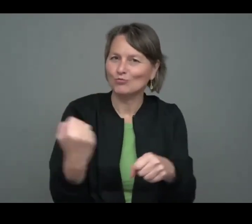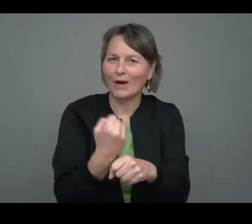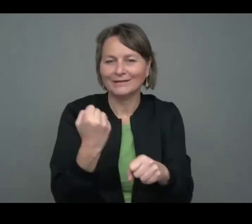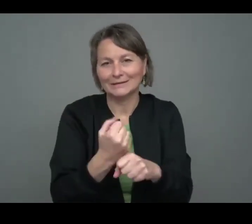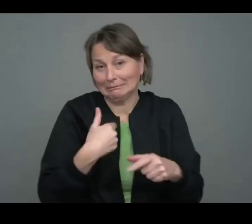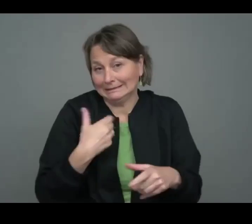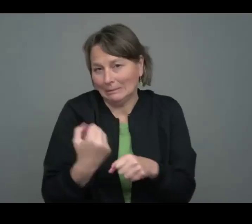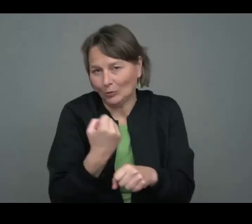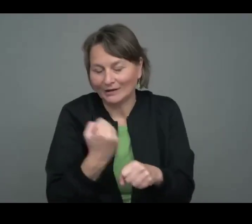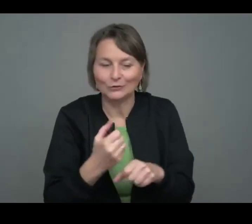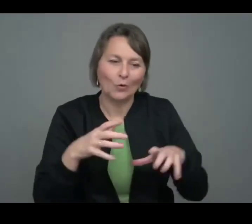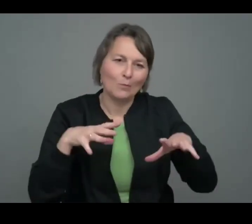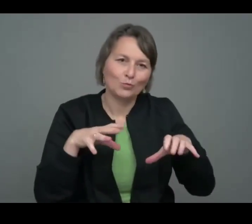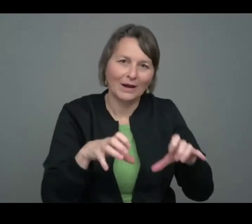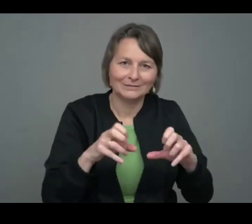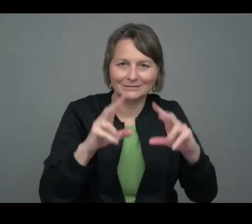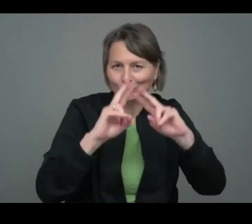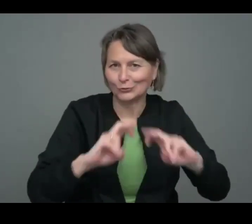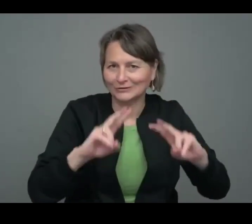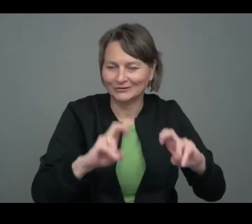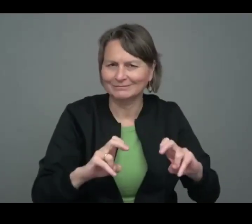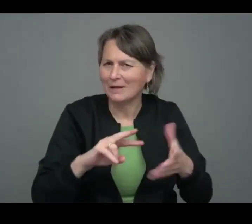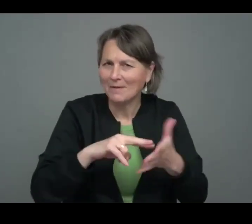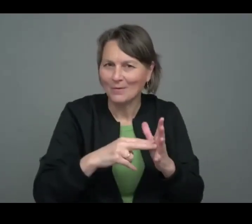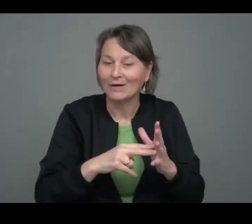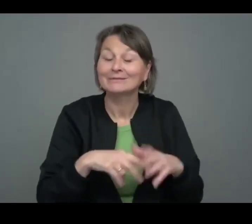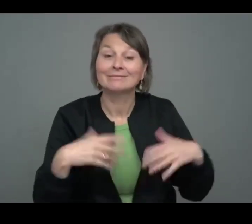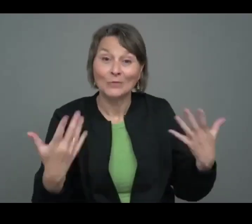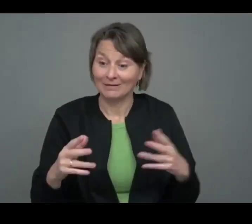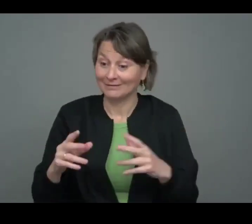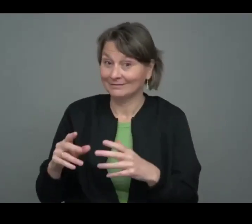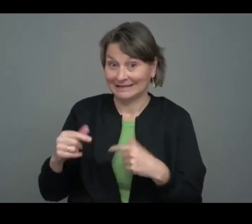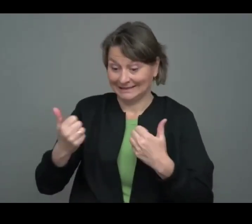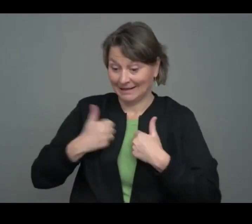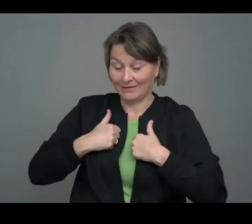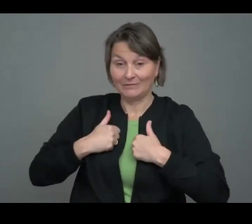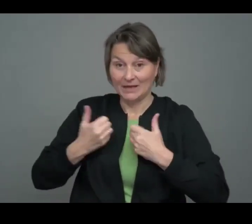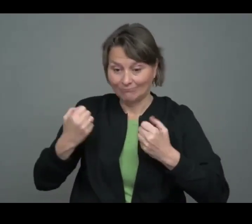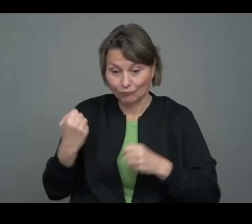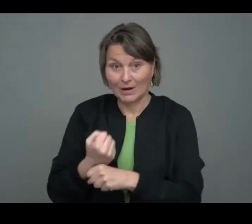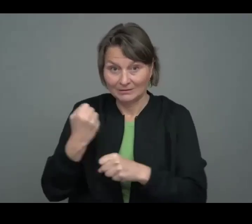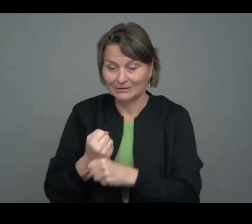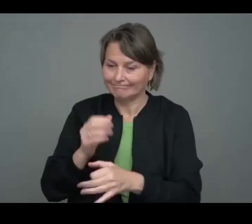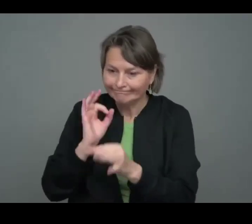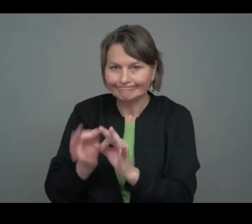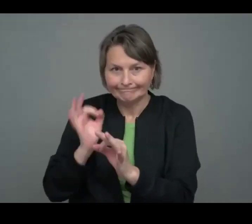This is something special I would like to say. I am a practice searcher, combining practice